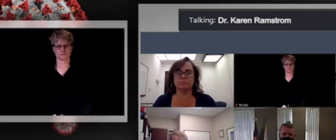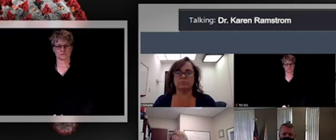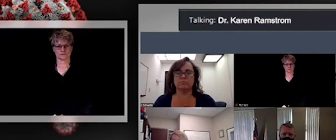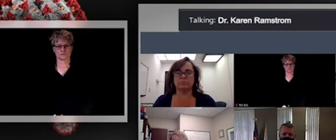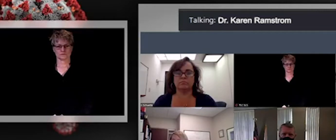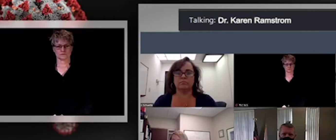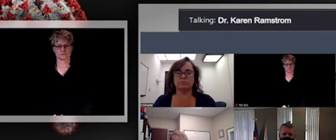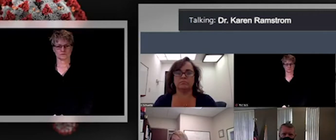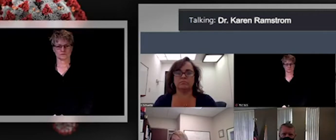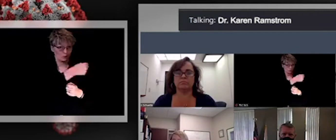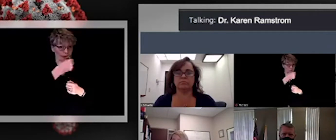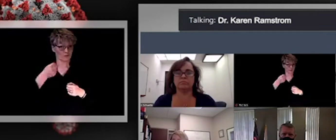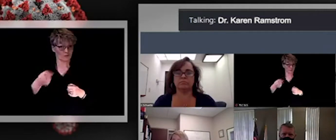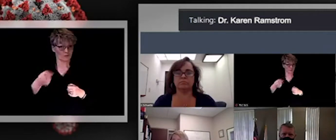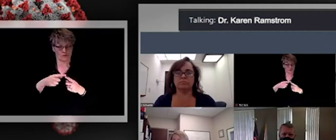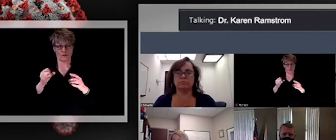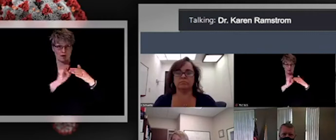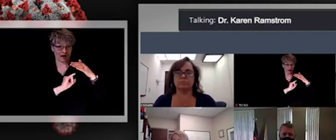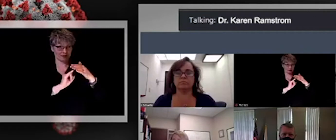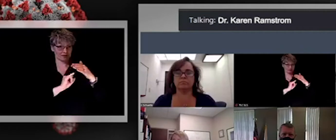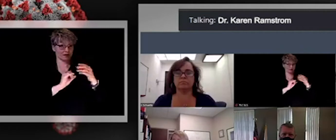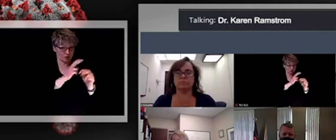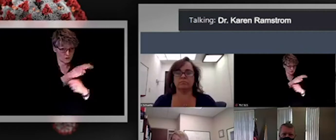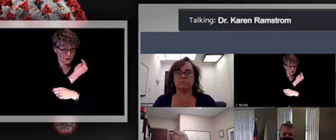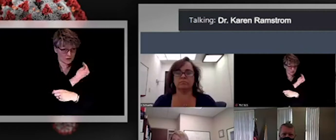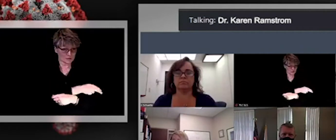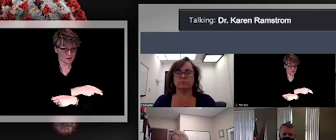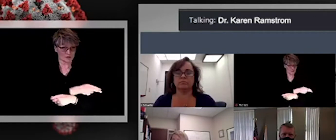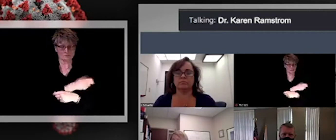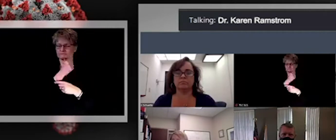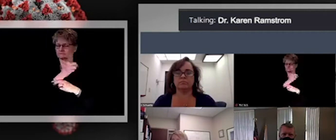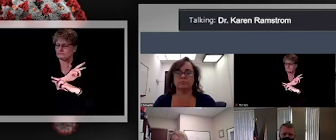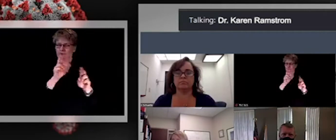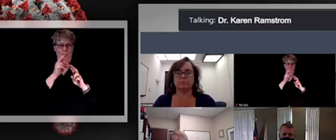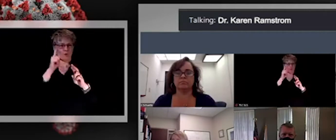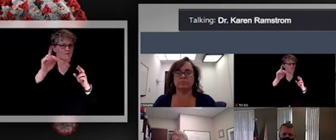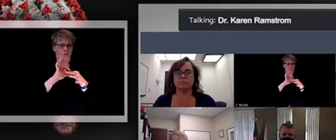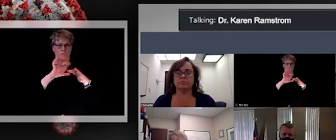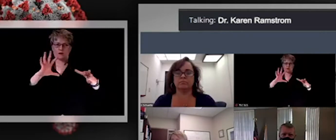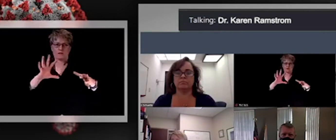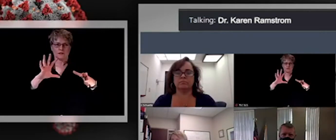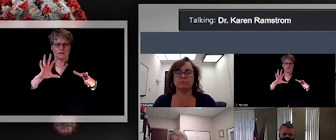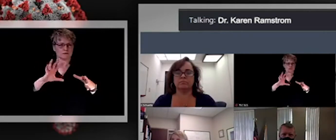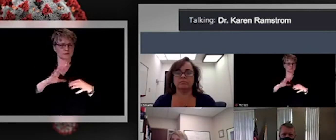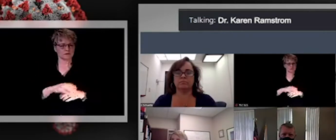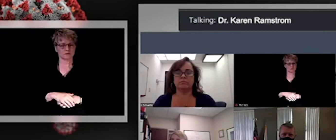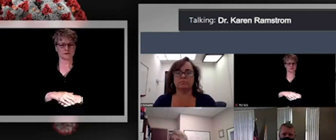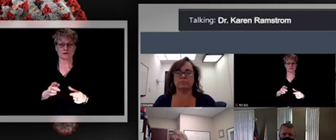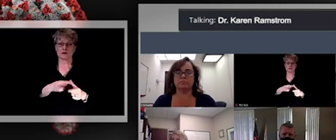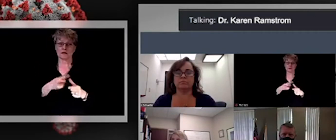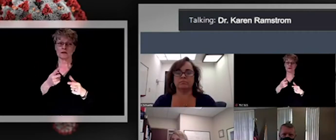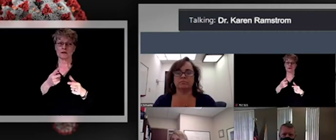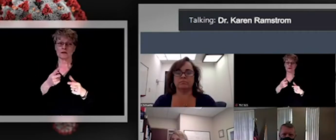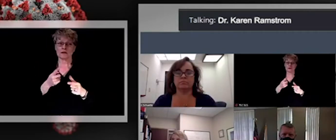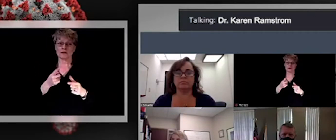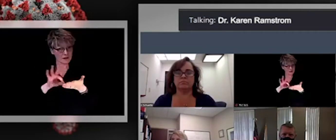from isolation in the hospital and they're not ready for discharge, due to the severity of their illness, they’re still being counted because they're still being cared for for